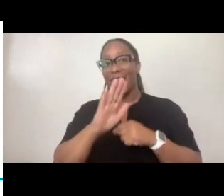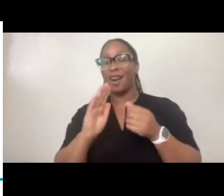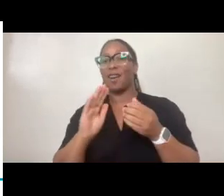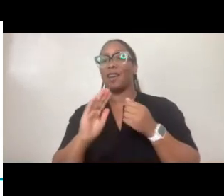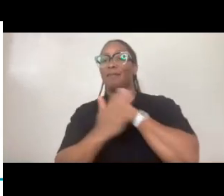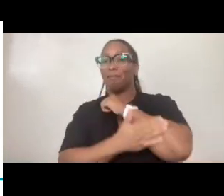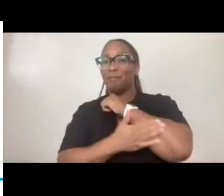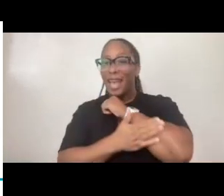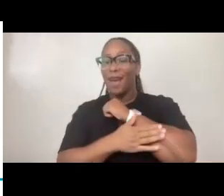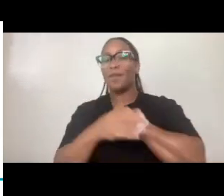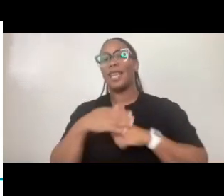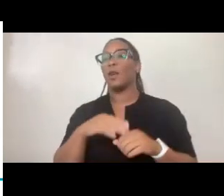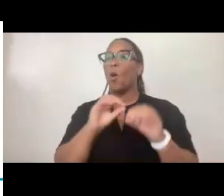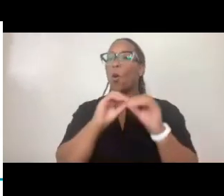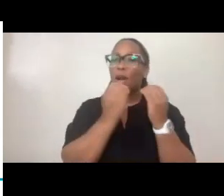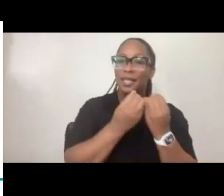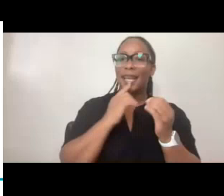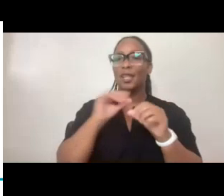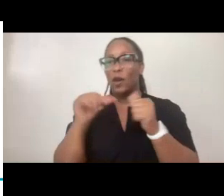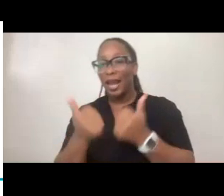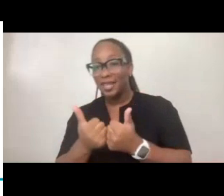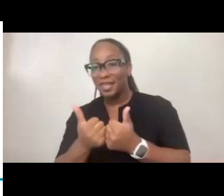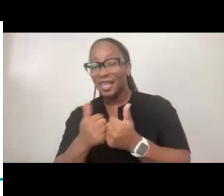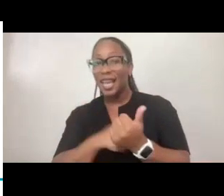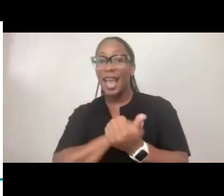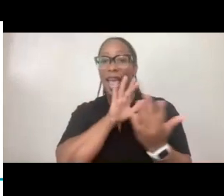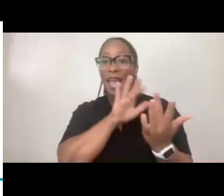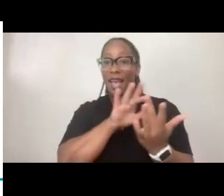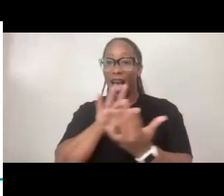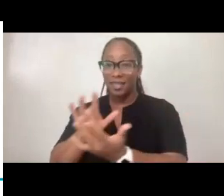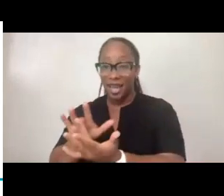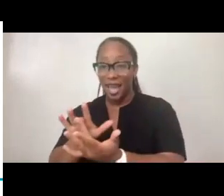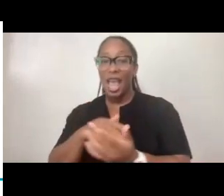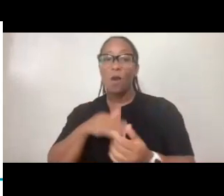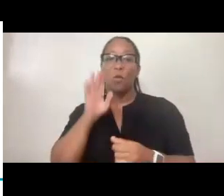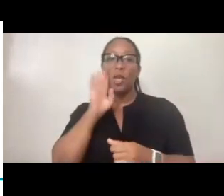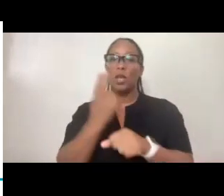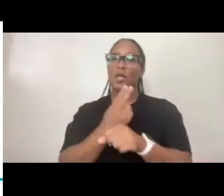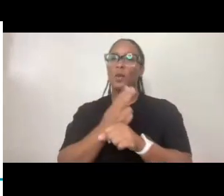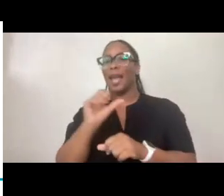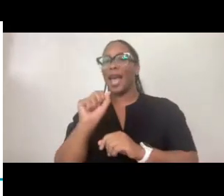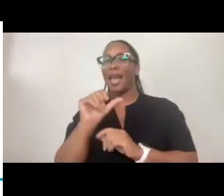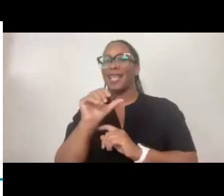organizations or agencies, and just contact them, and we're going to use these scans to assess the.